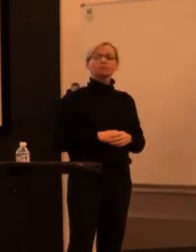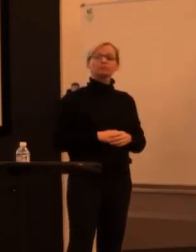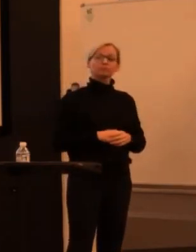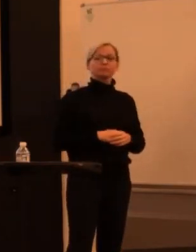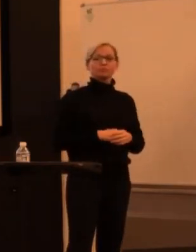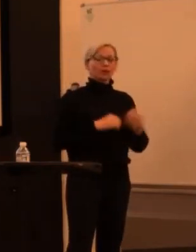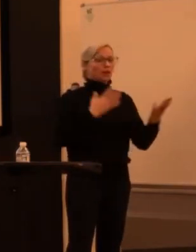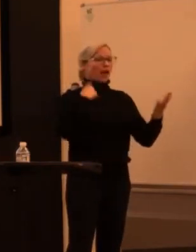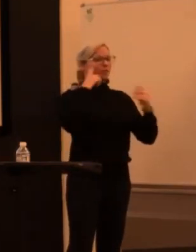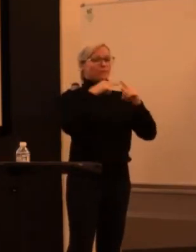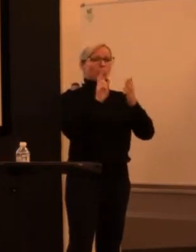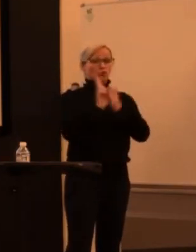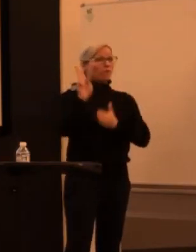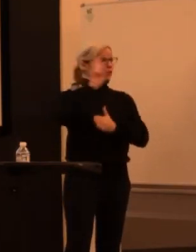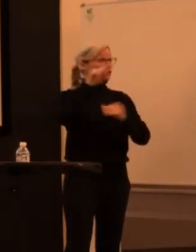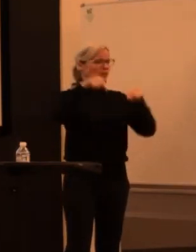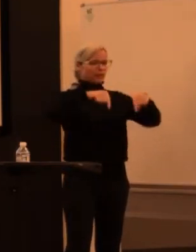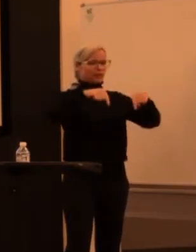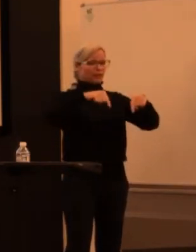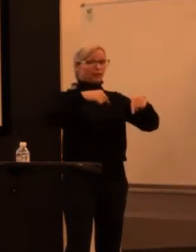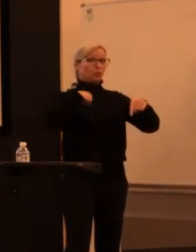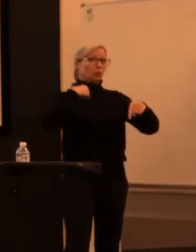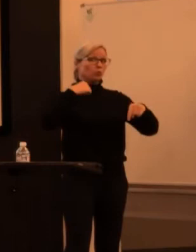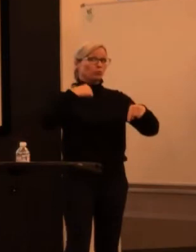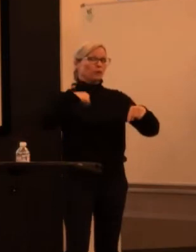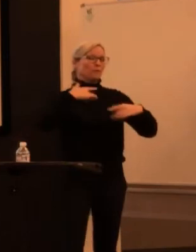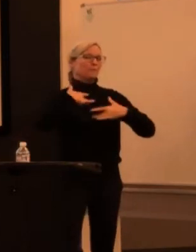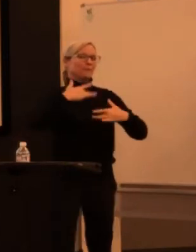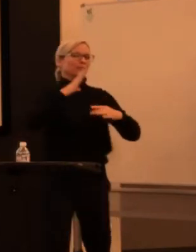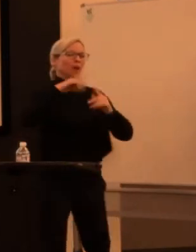of universities often we're talking about products that are not even sold,